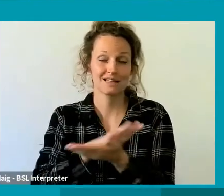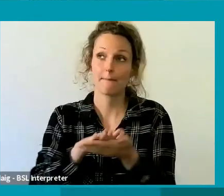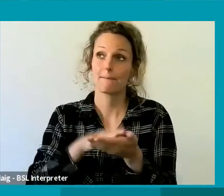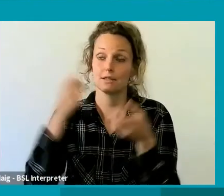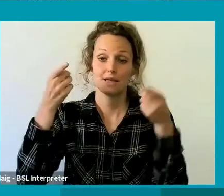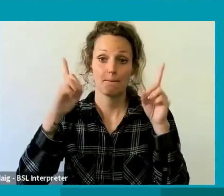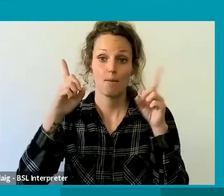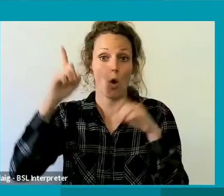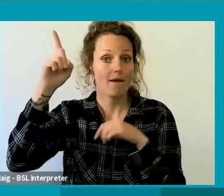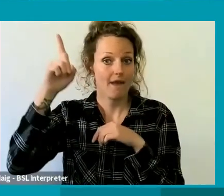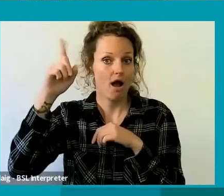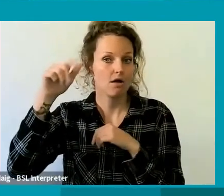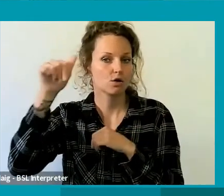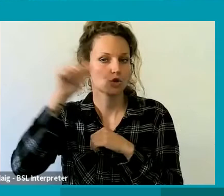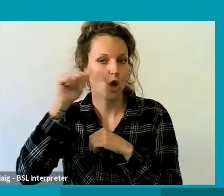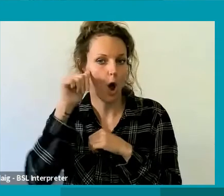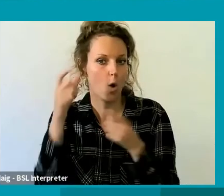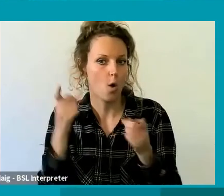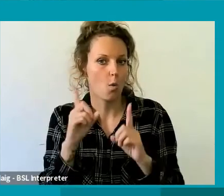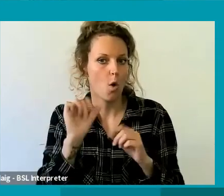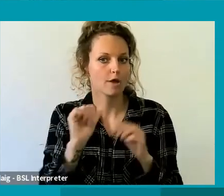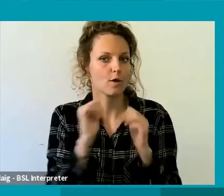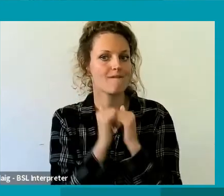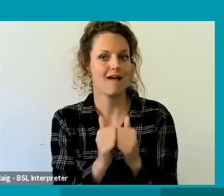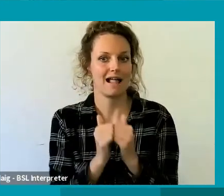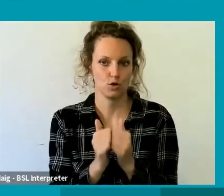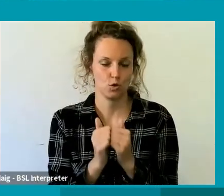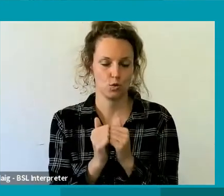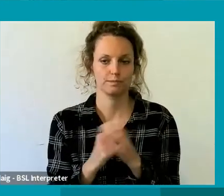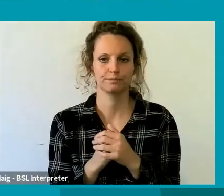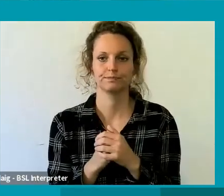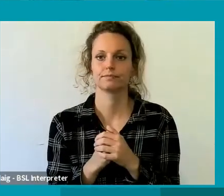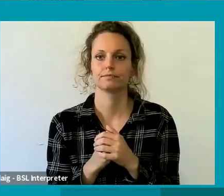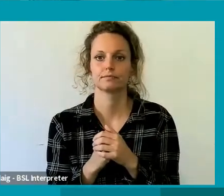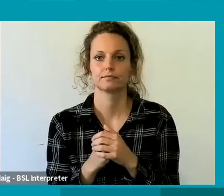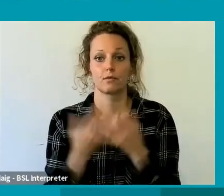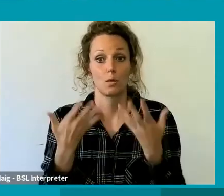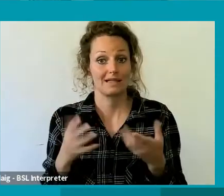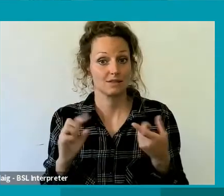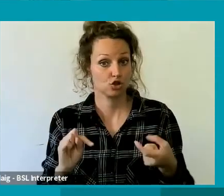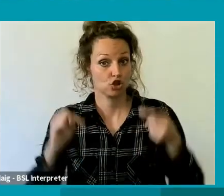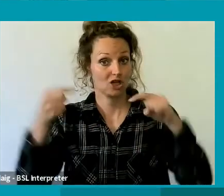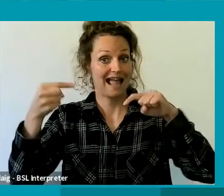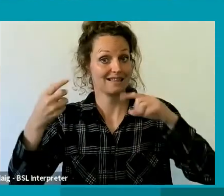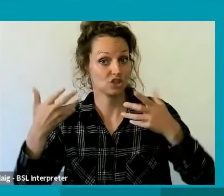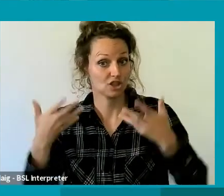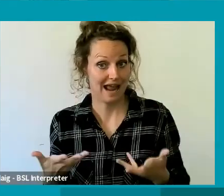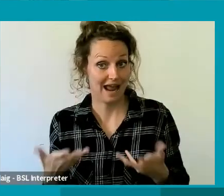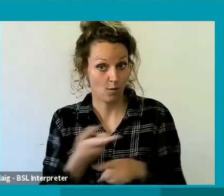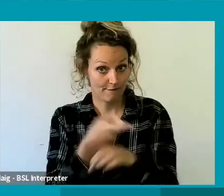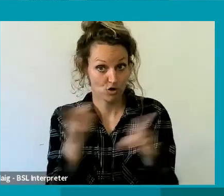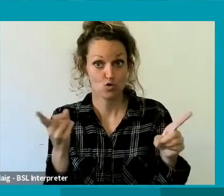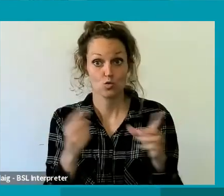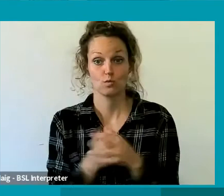client know what your value is. So here's a challenge. I'm going to set you today.